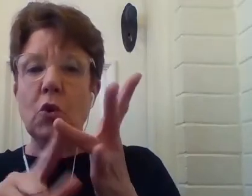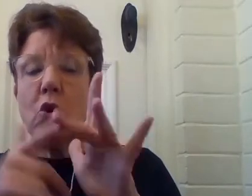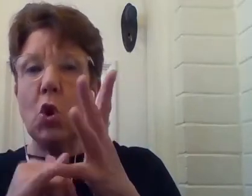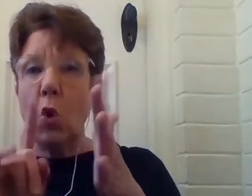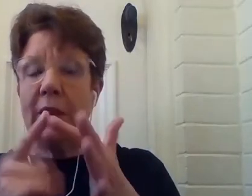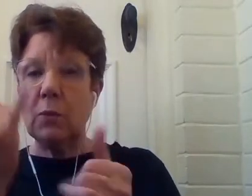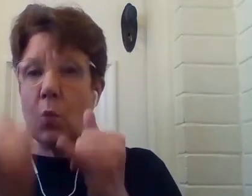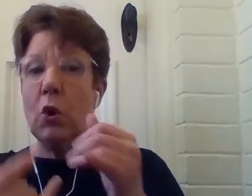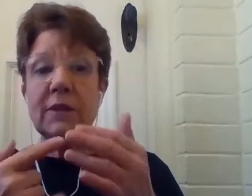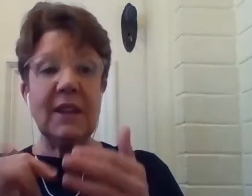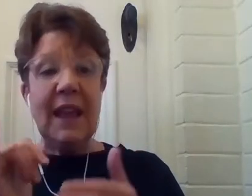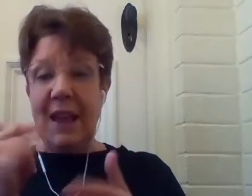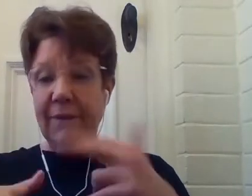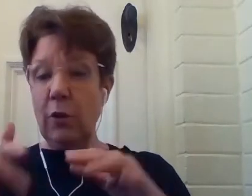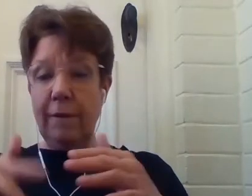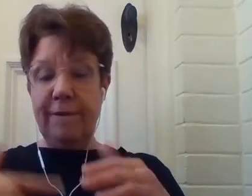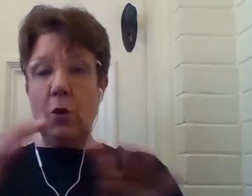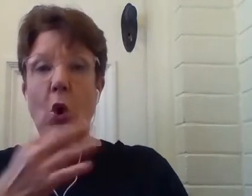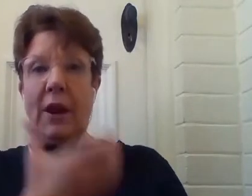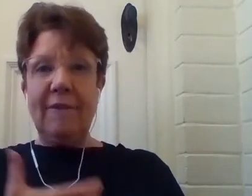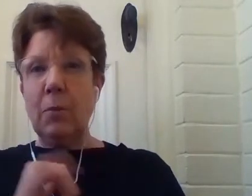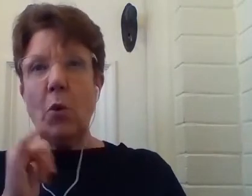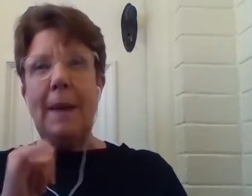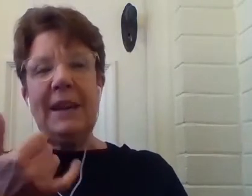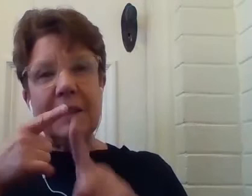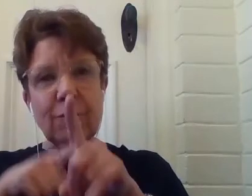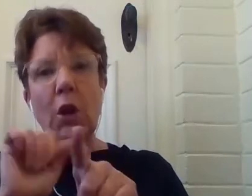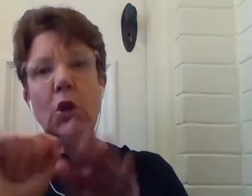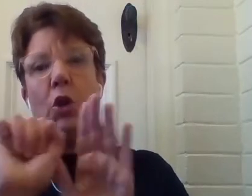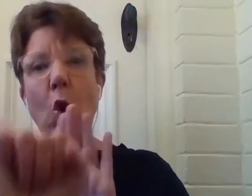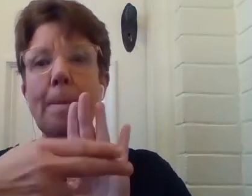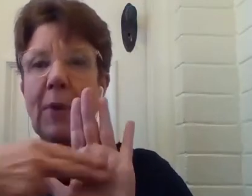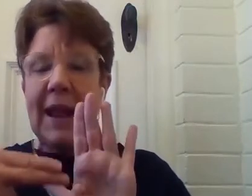really on brand for you, you can still take that slightly personal